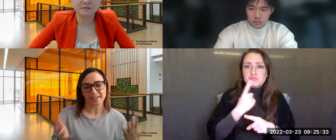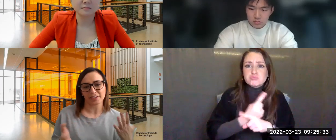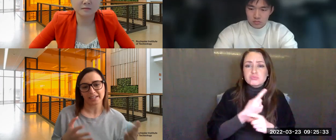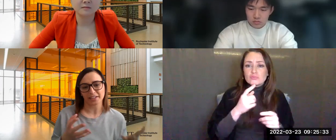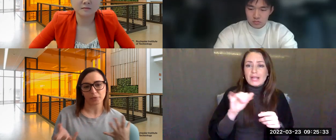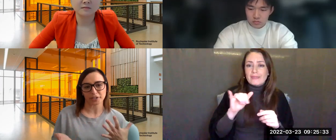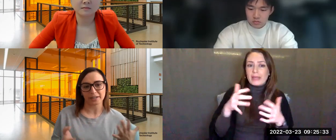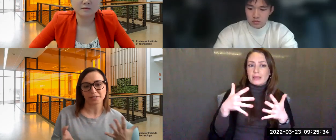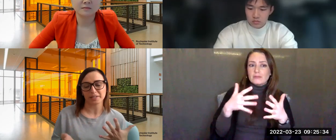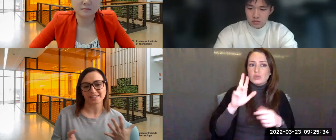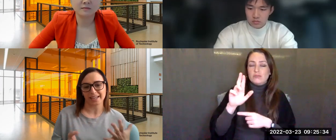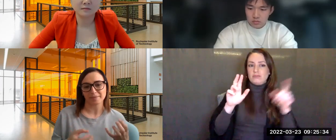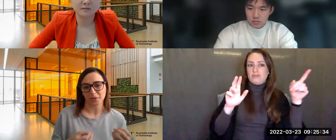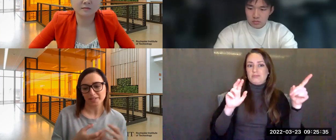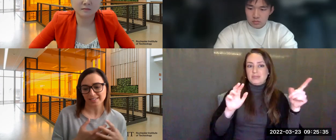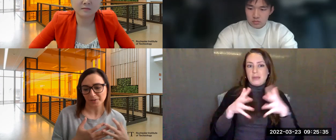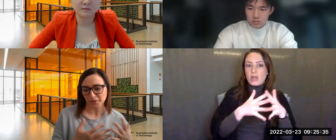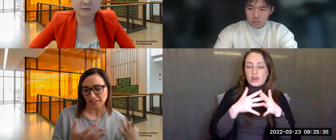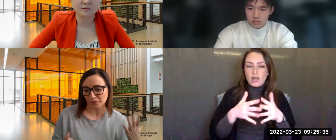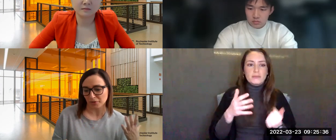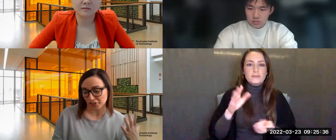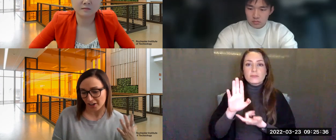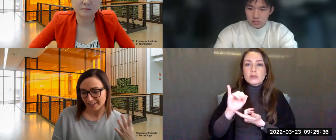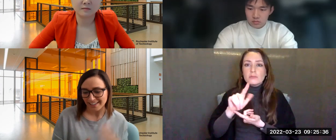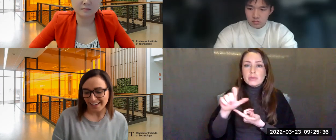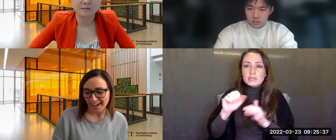Everything kind of worked out to be the same so wasn't a really huge shock.